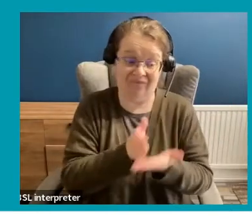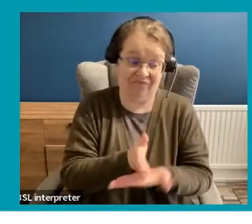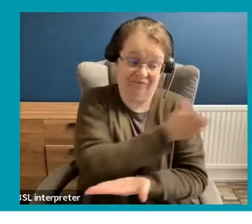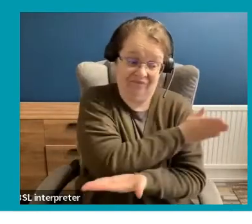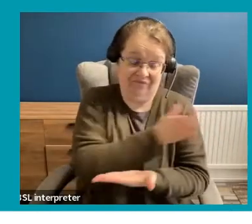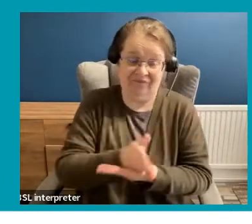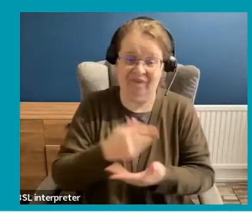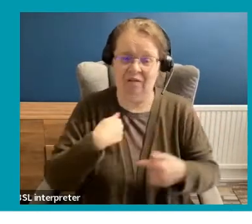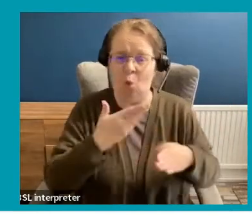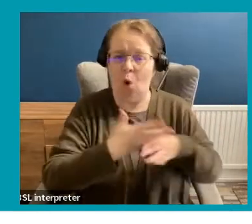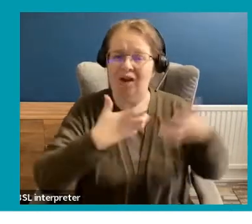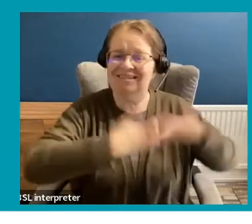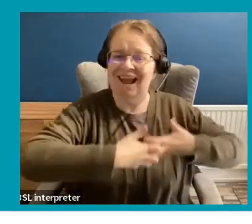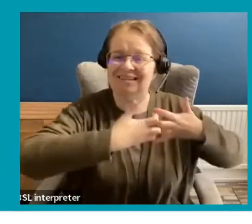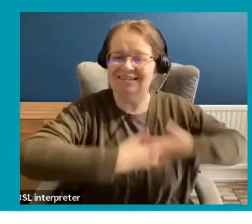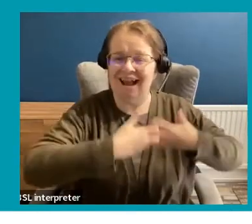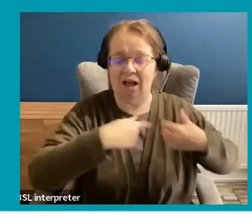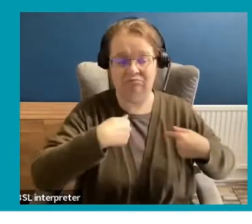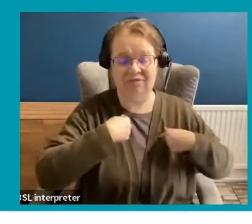I was an IT consultant for center.